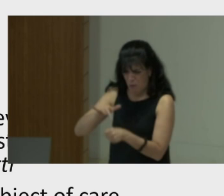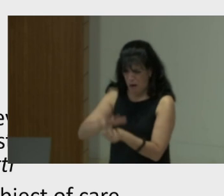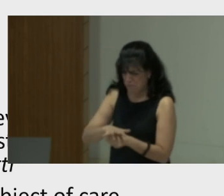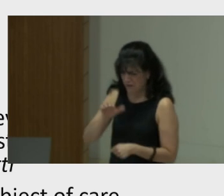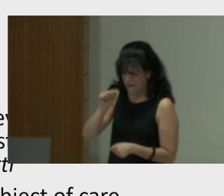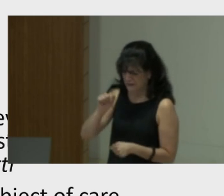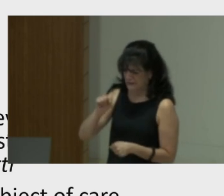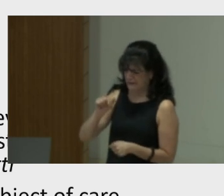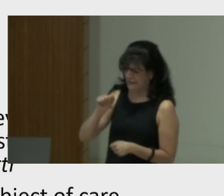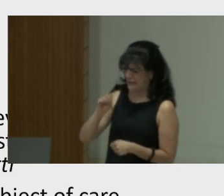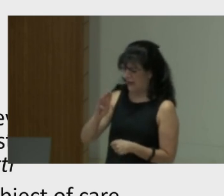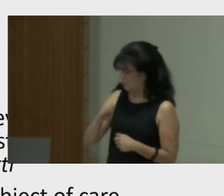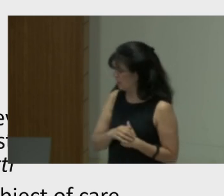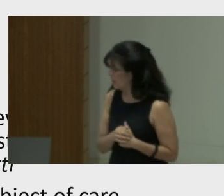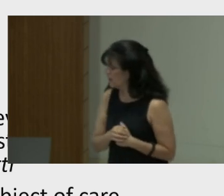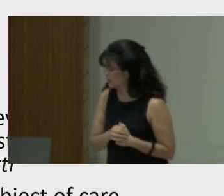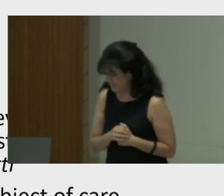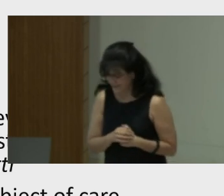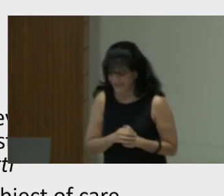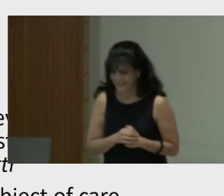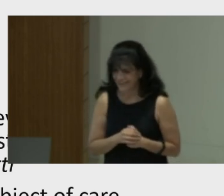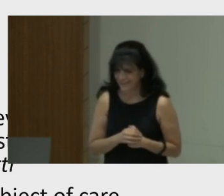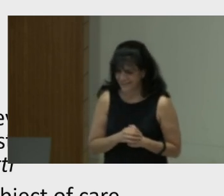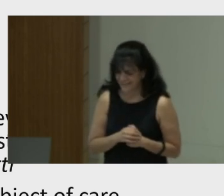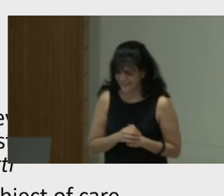One in and through whom God is present in the world.